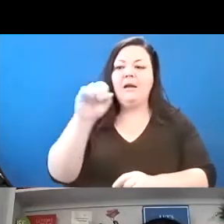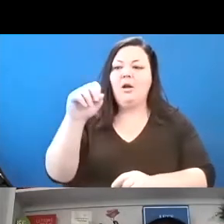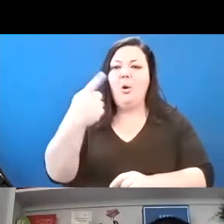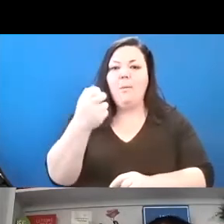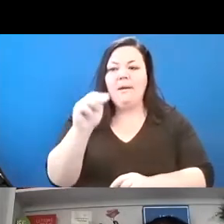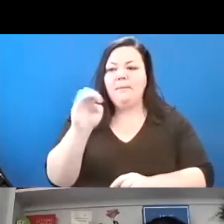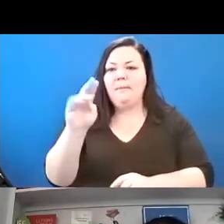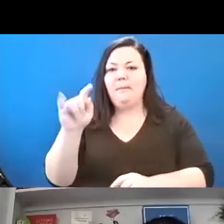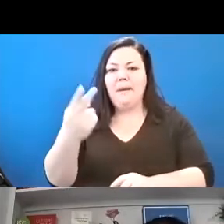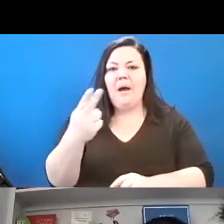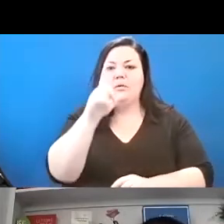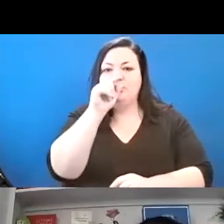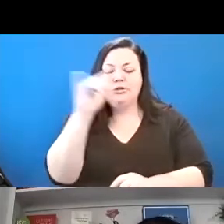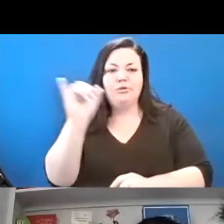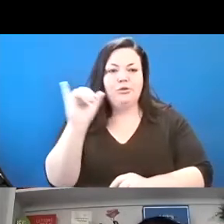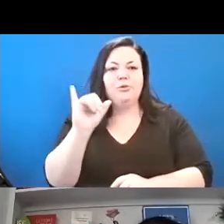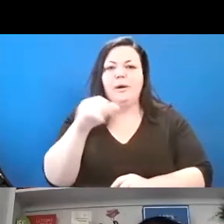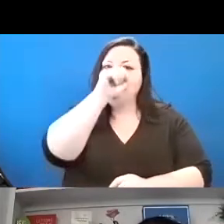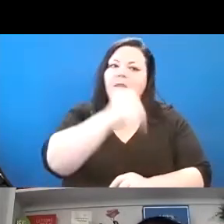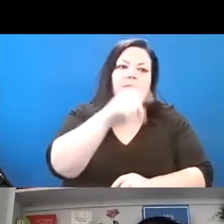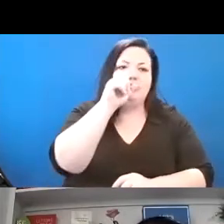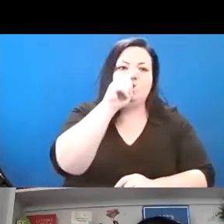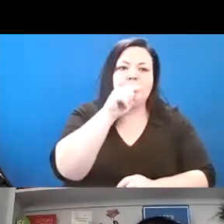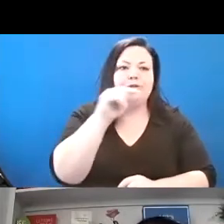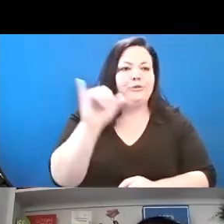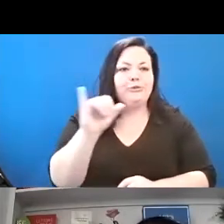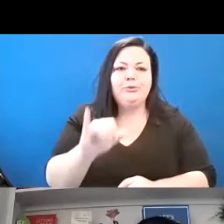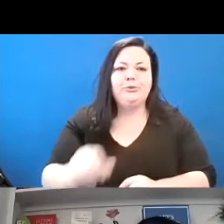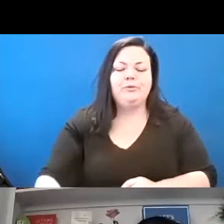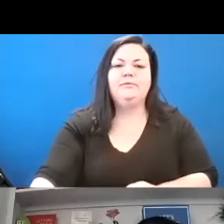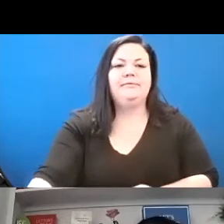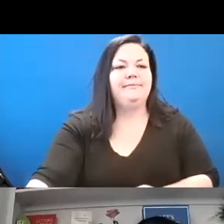oh i love using twitter to connect with the writers and readers and i think that you know